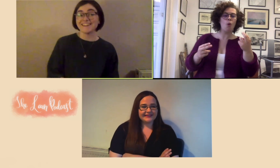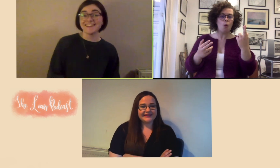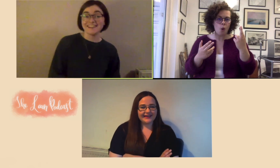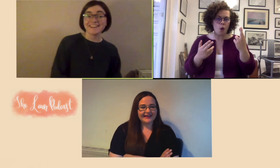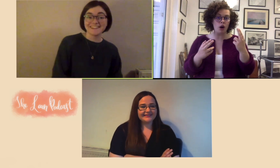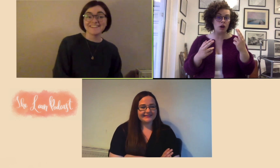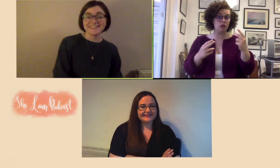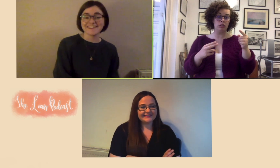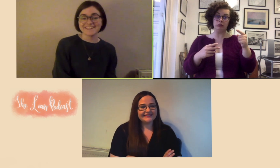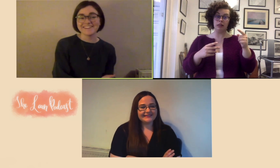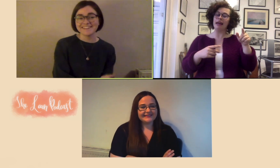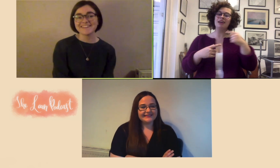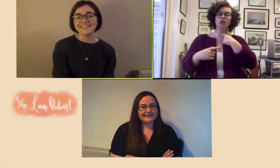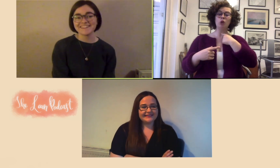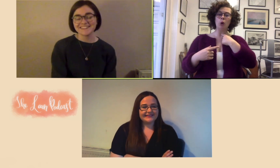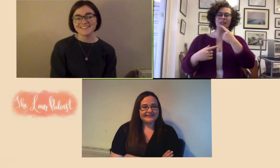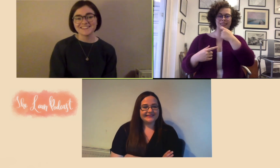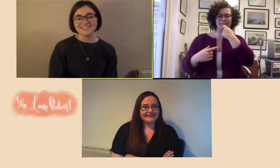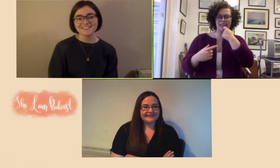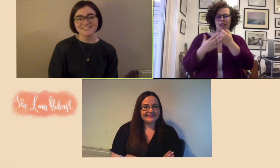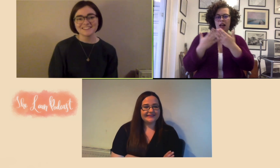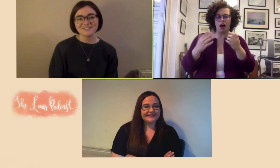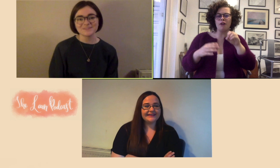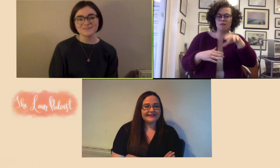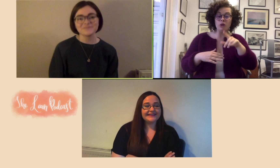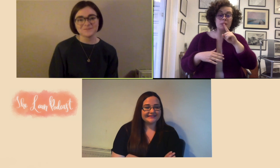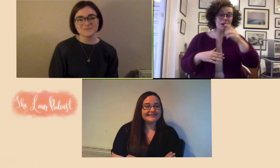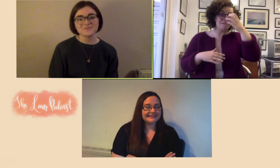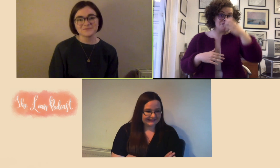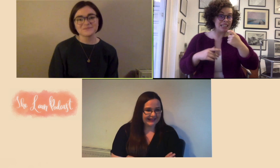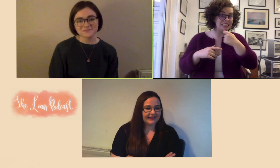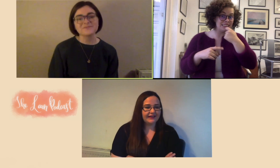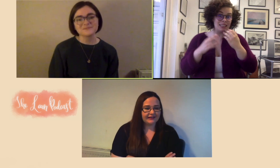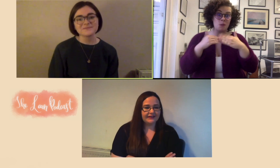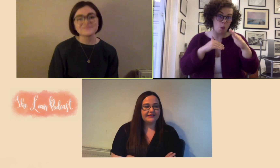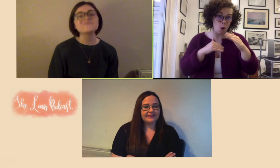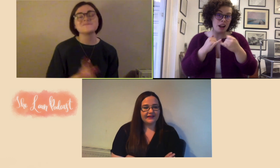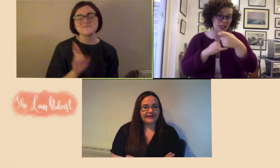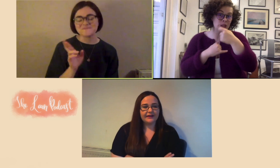And then if I can see like as an interpreter, if I can see who's not,